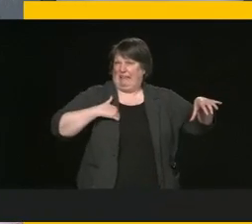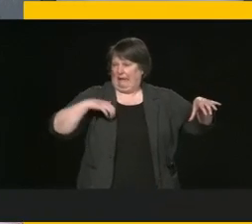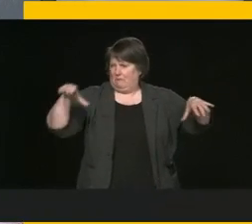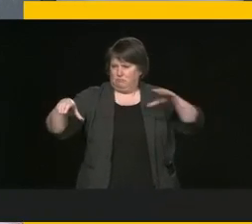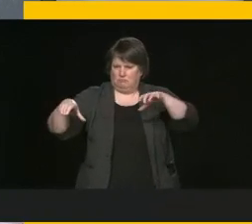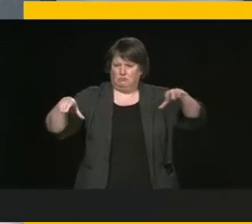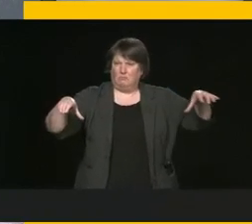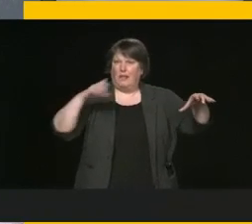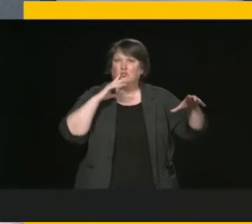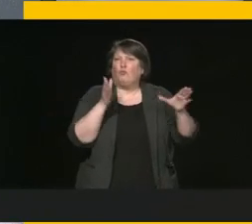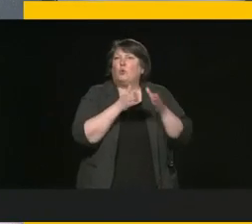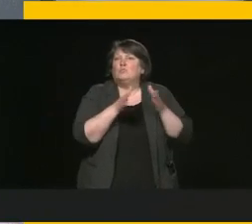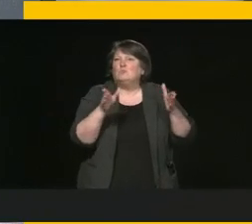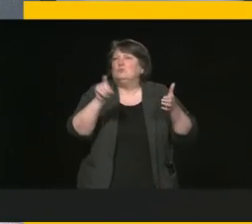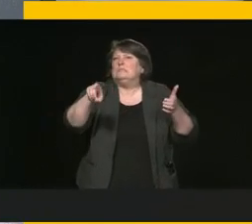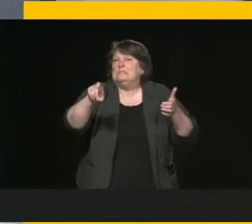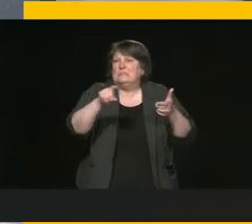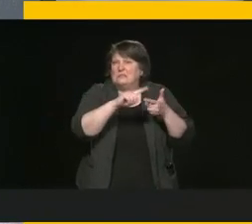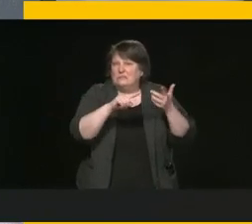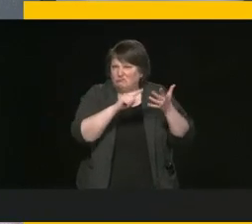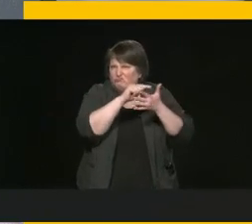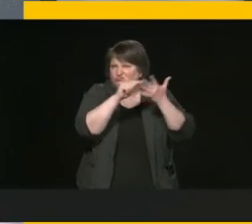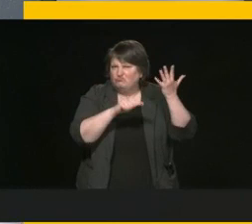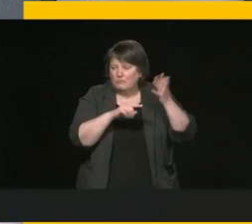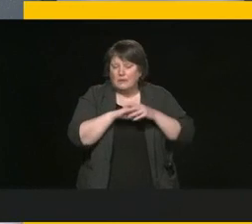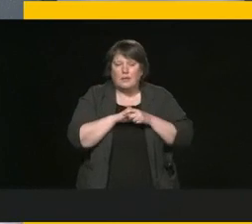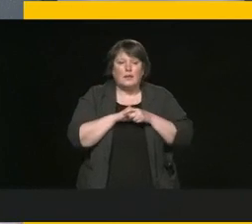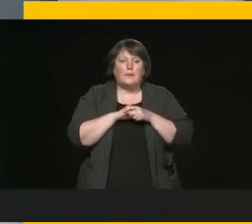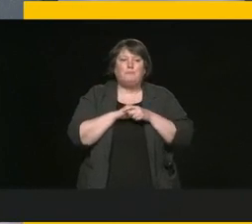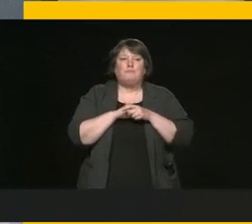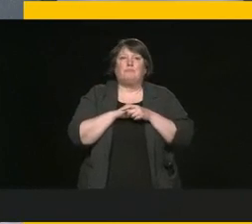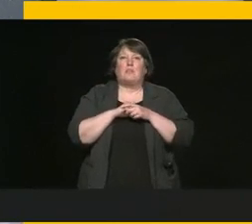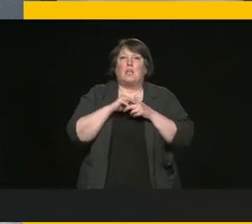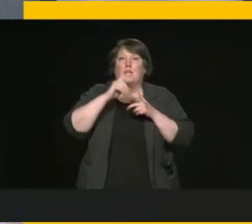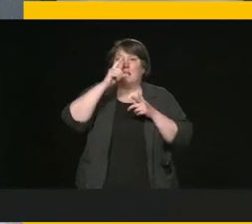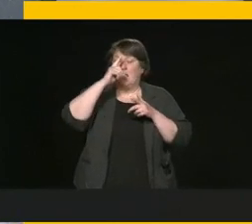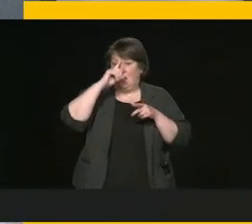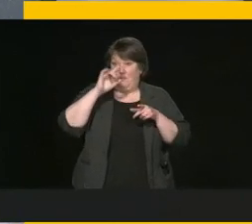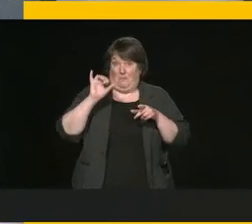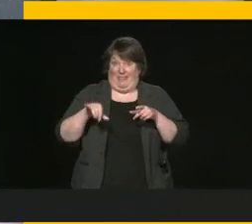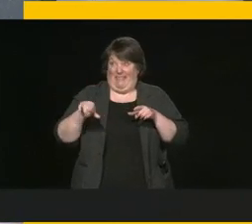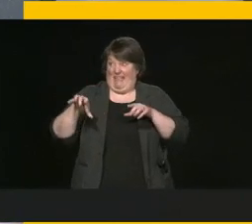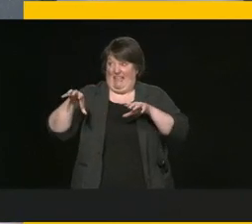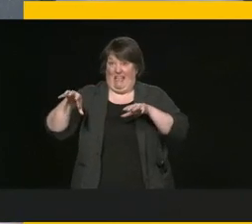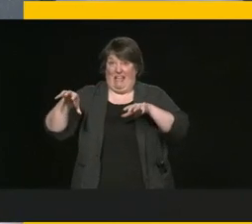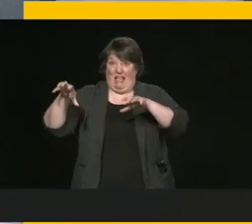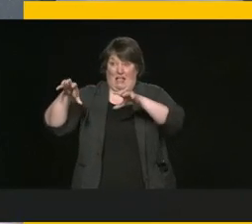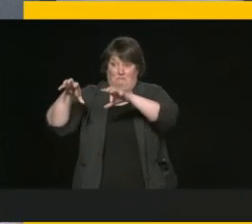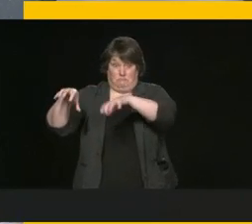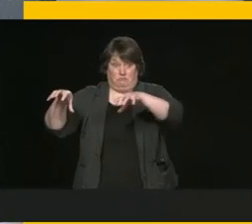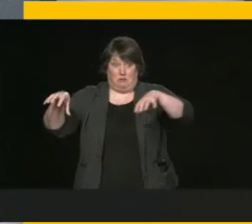REGIONAL WAREHOUSES FOR GENERAL